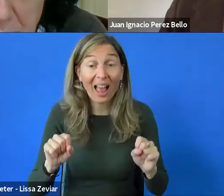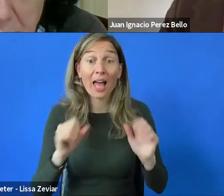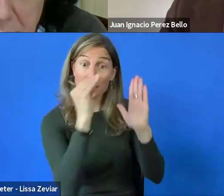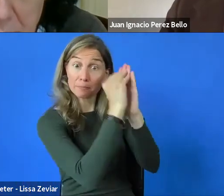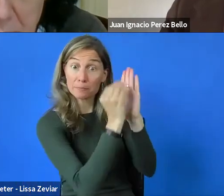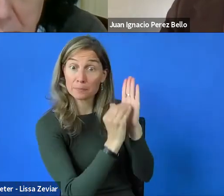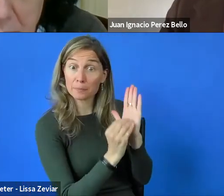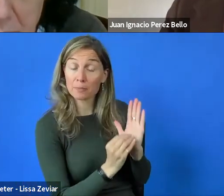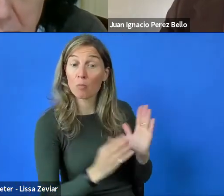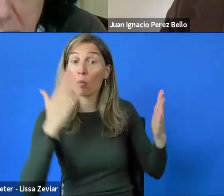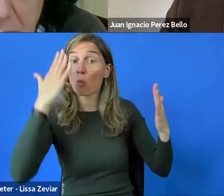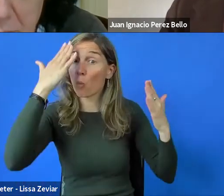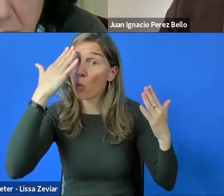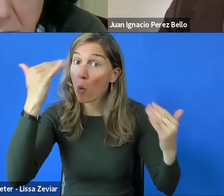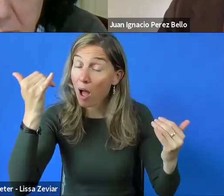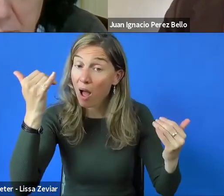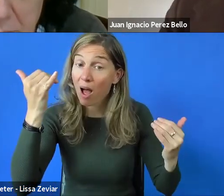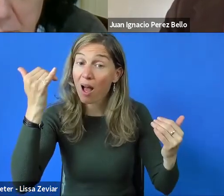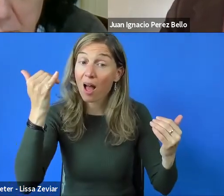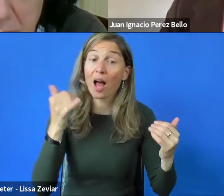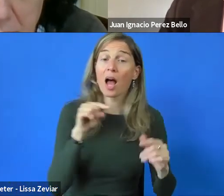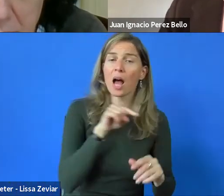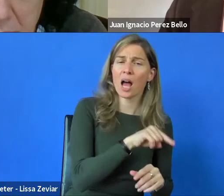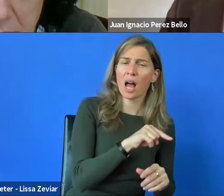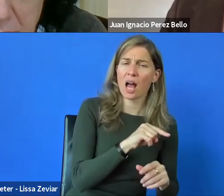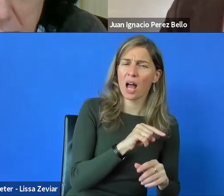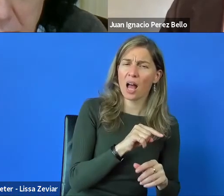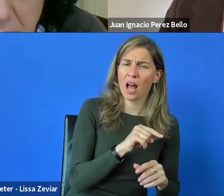by the complainant when submitting the complaint.